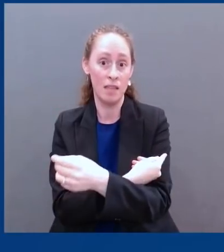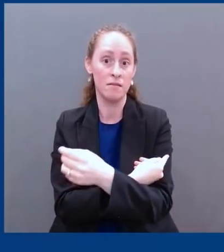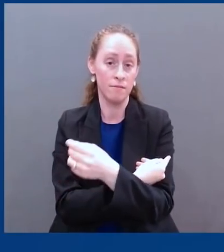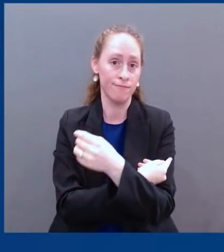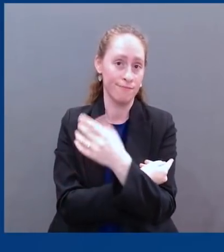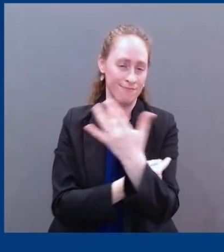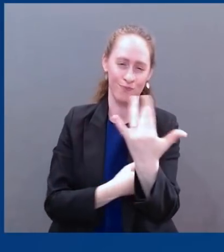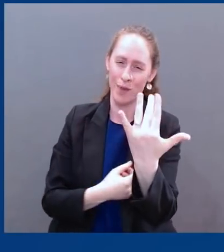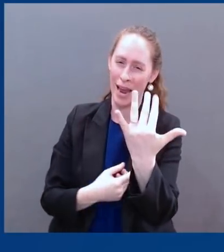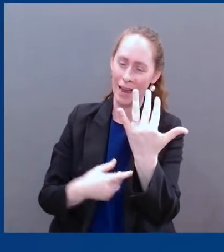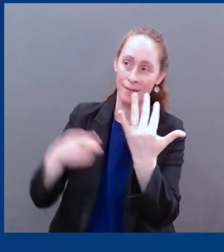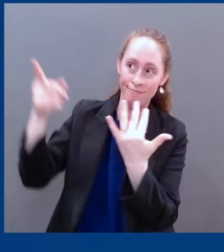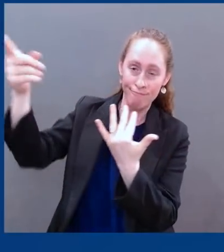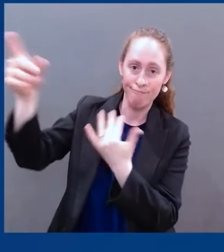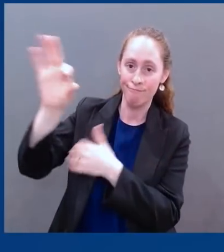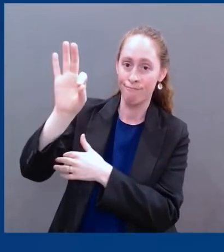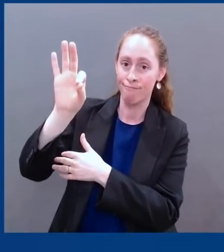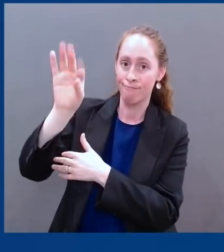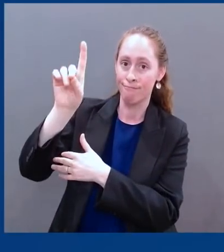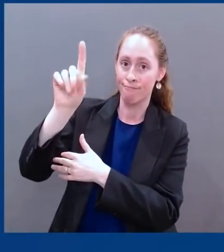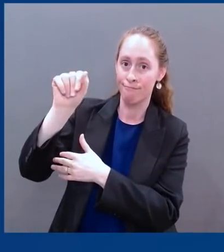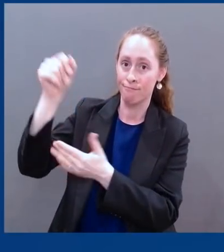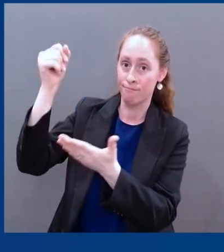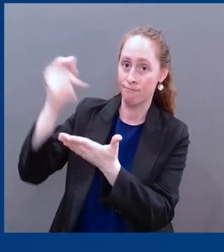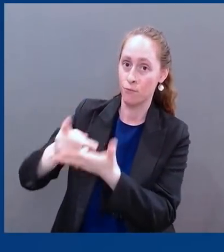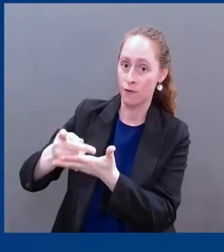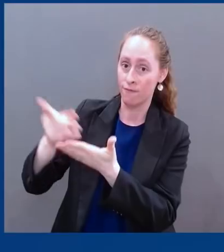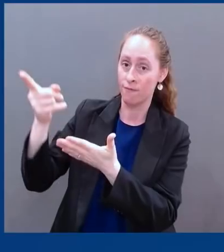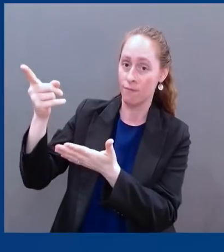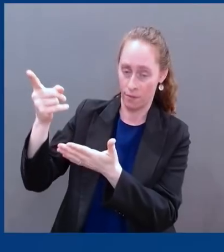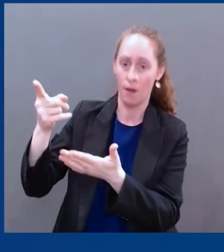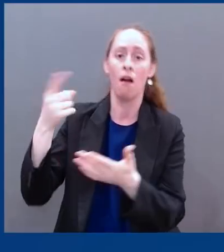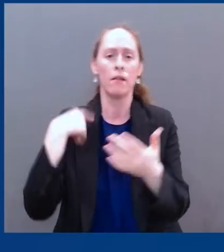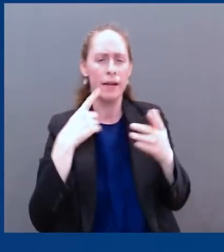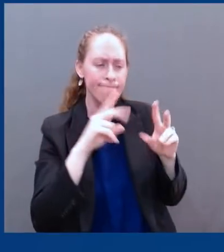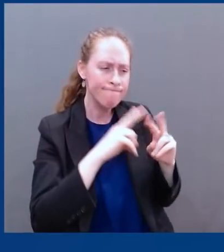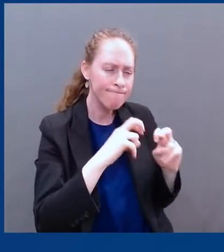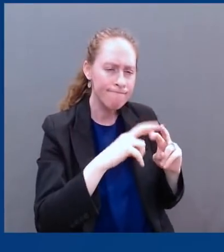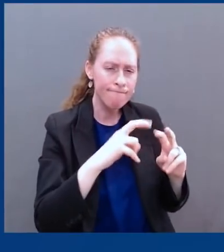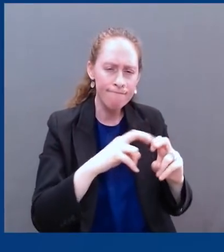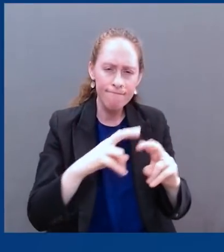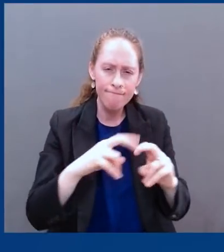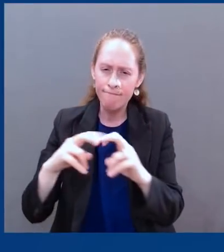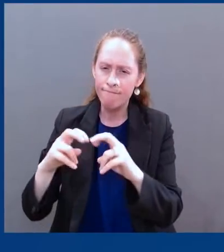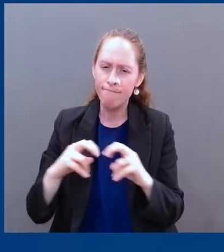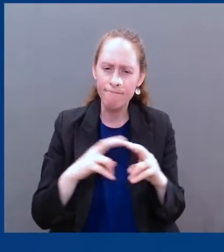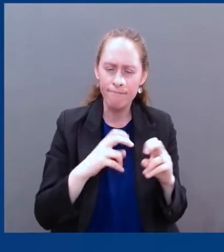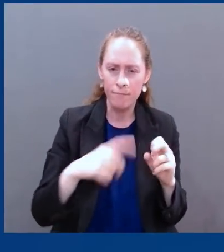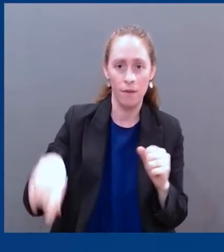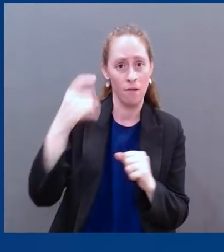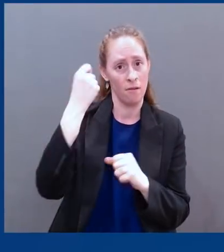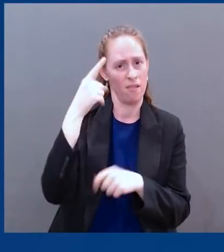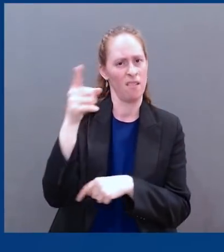and will be appropriately evaluated, as we usually do, with the FDA and ultimately with the CDC.